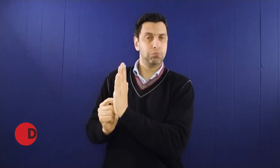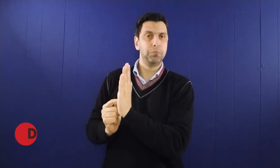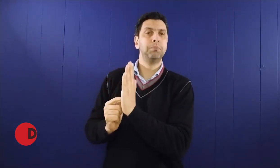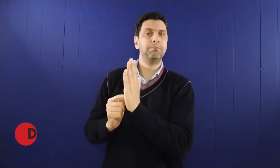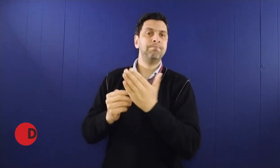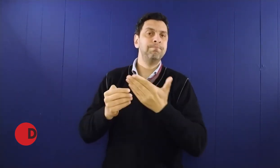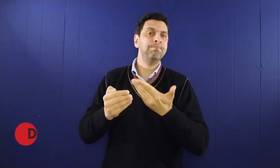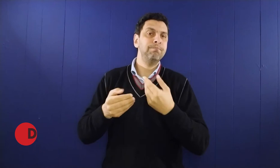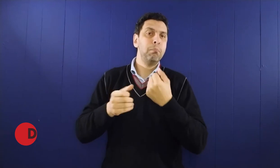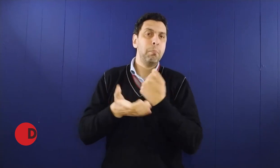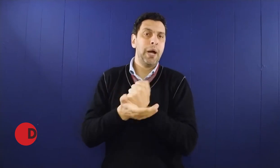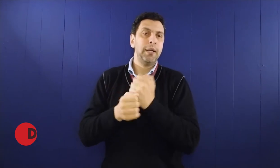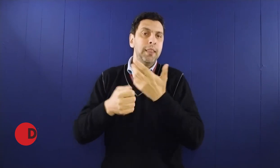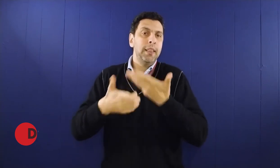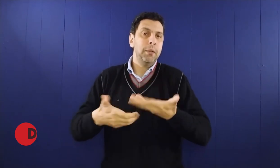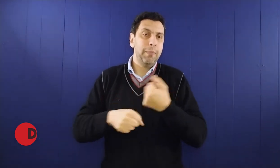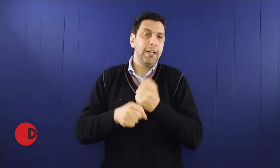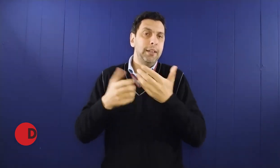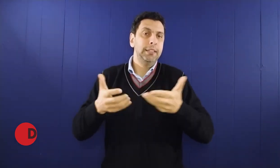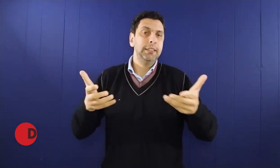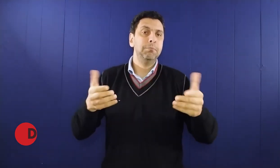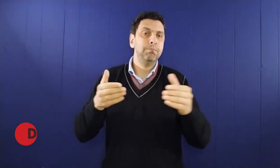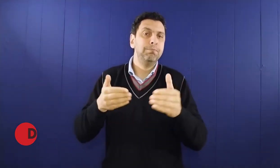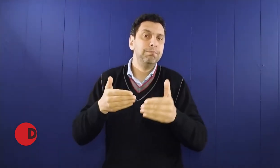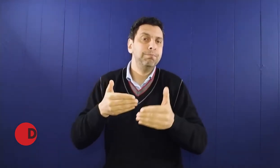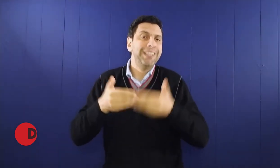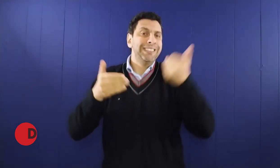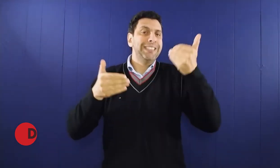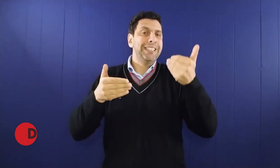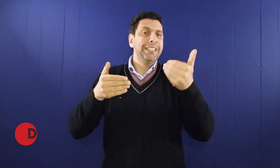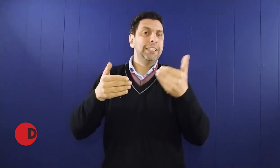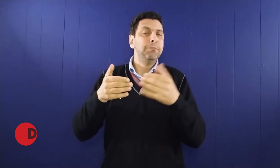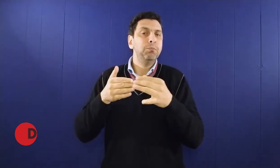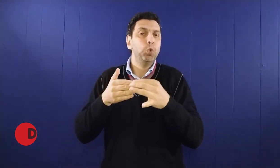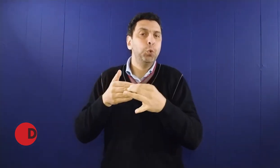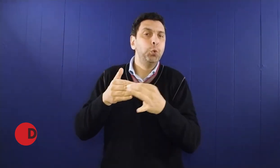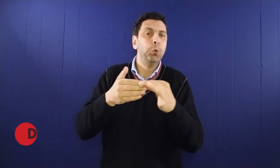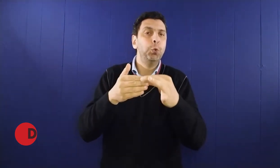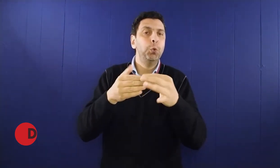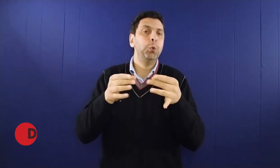Showing the Visor card could possibly alleviate this situation